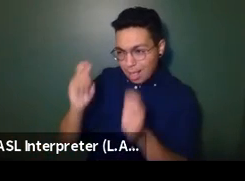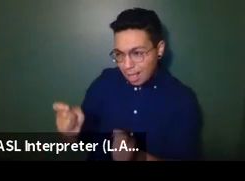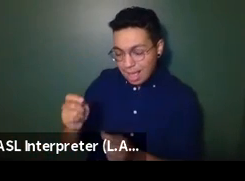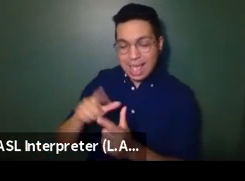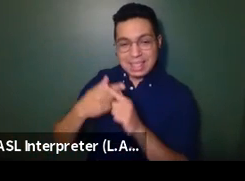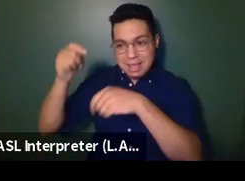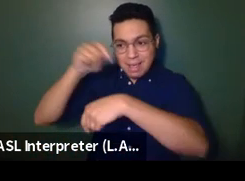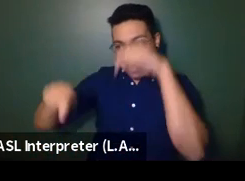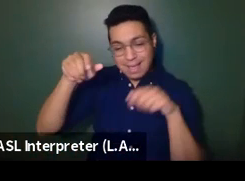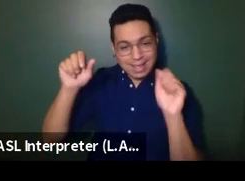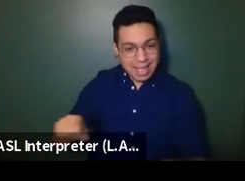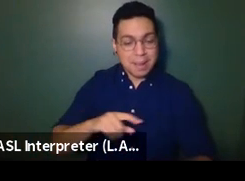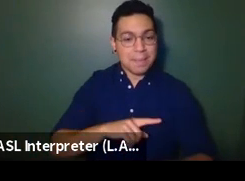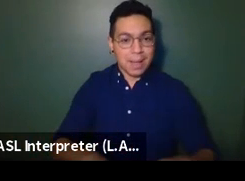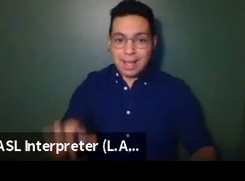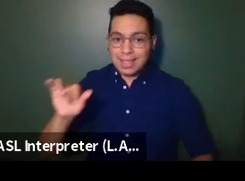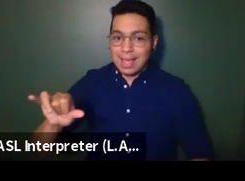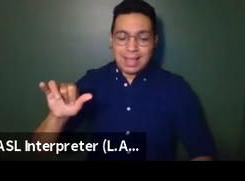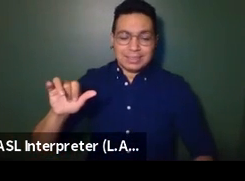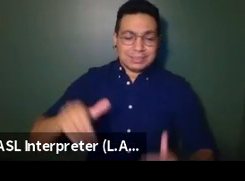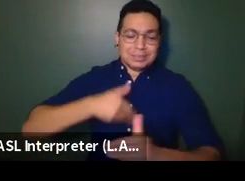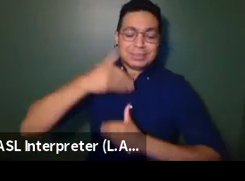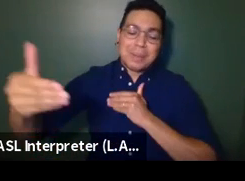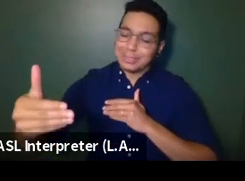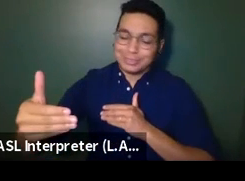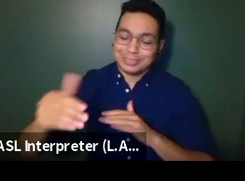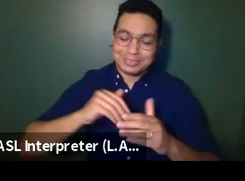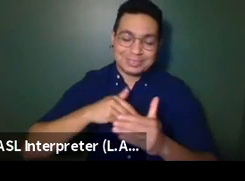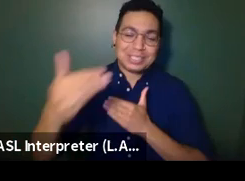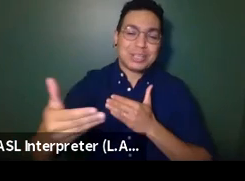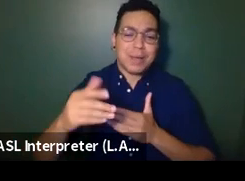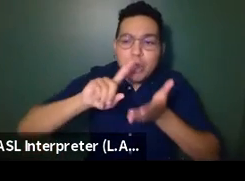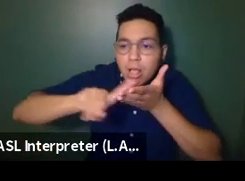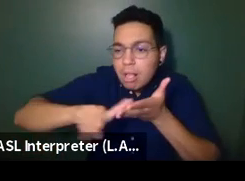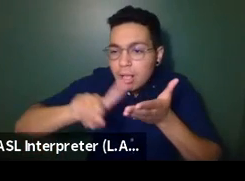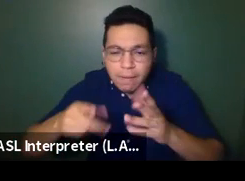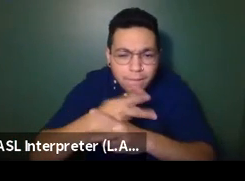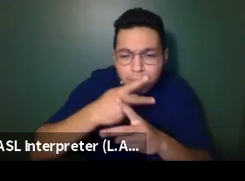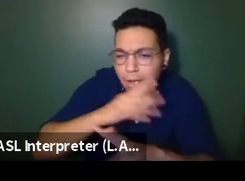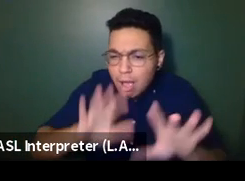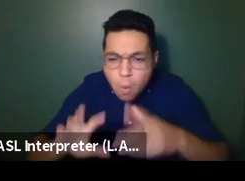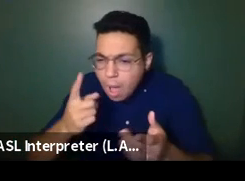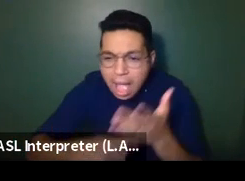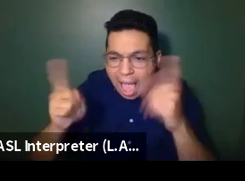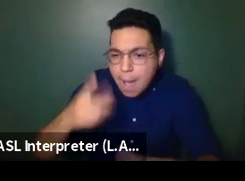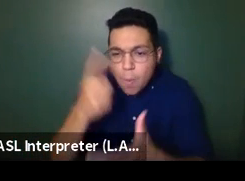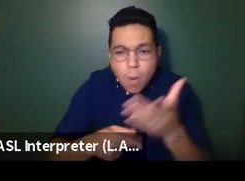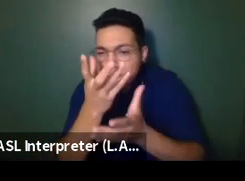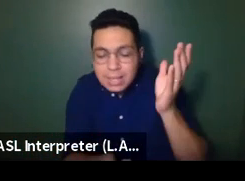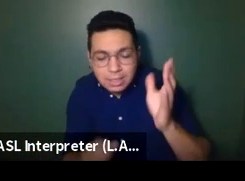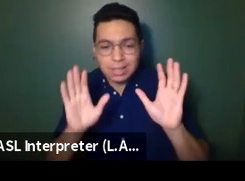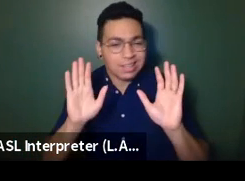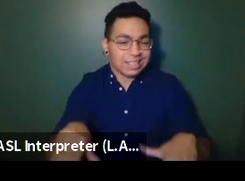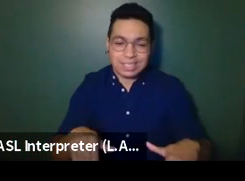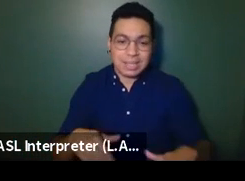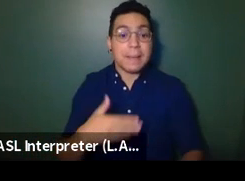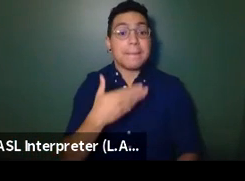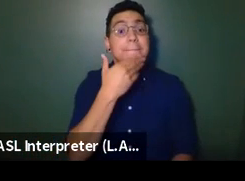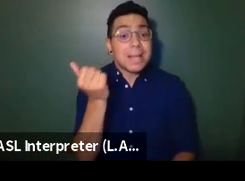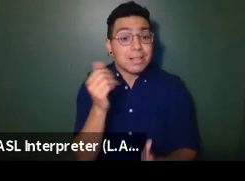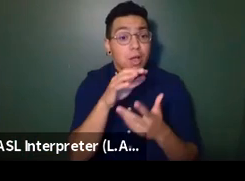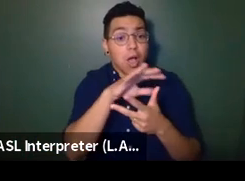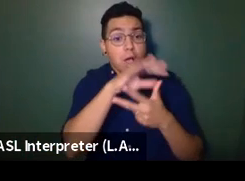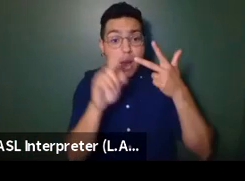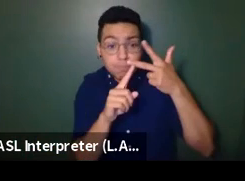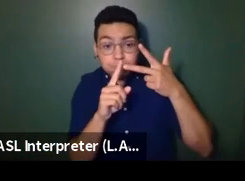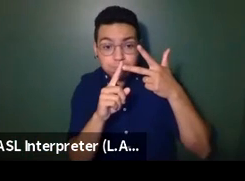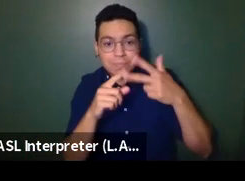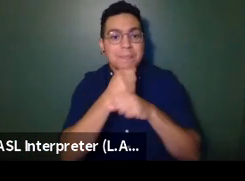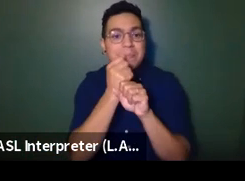Katherine Livick - ESD 112: But that's, that's just too much detective work for me to want to deal with personally. Most of the time, the option I want to choose is "Make a copy for each student".